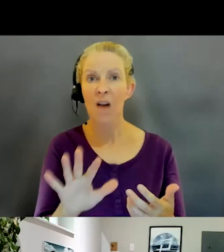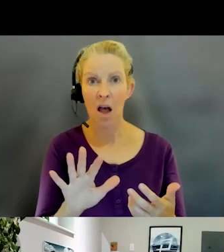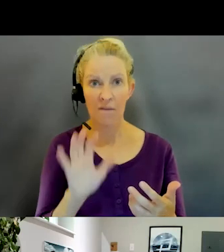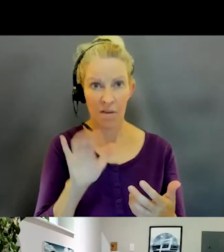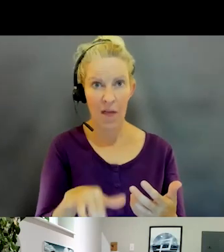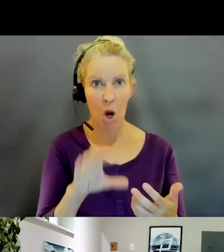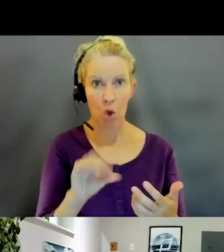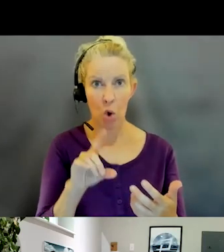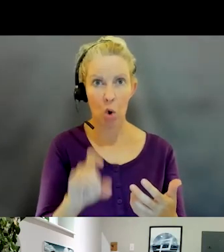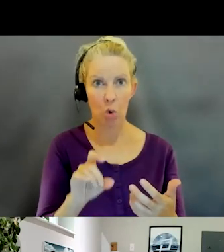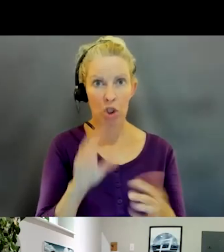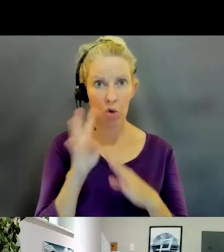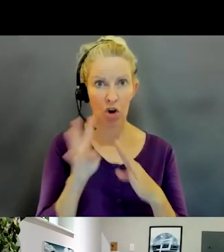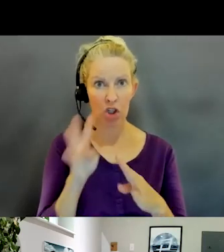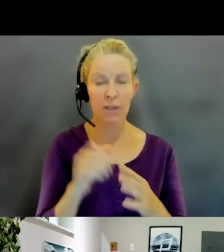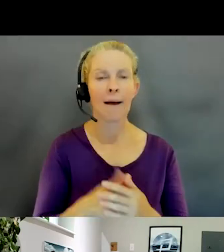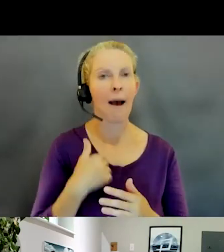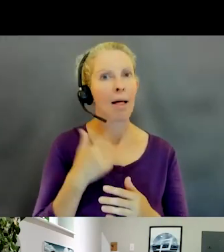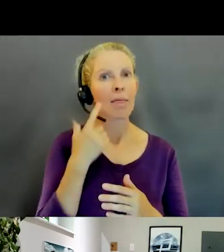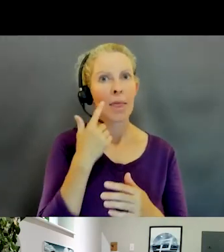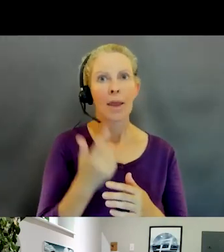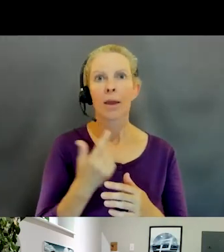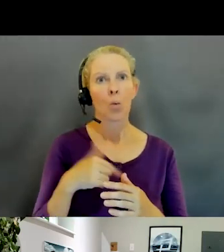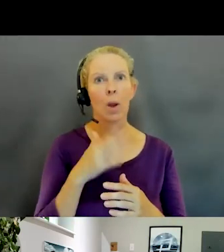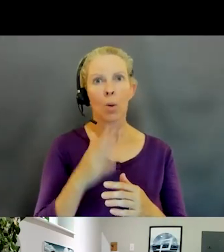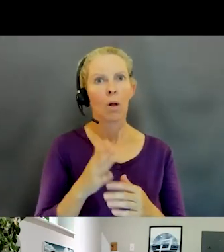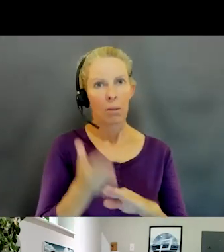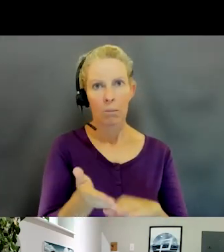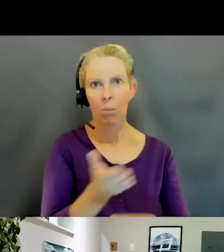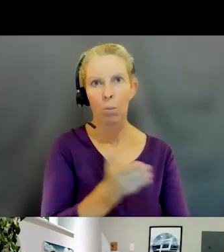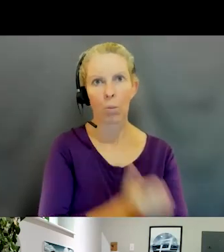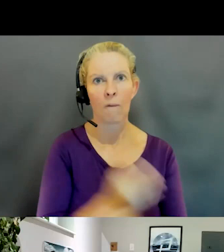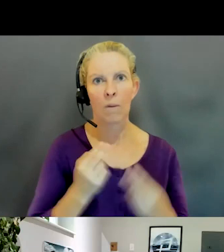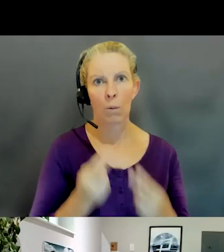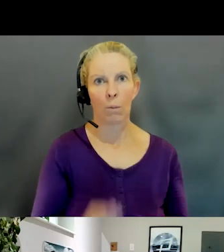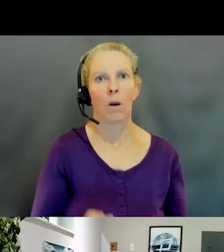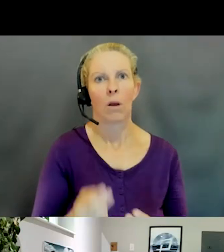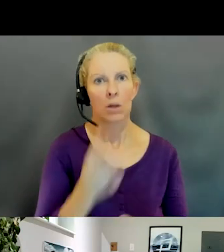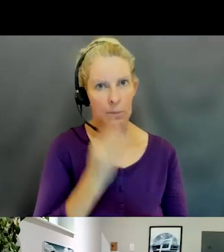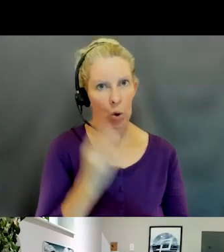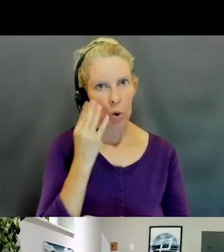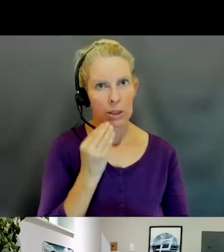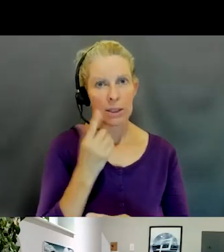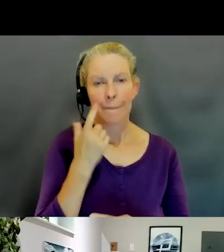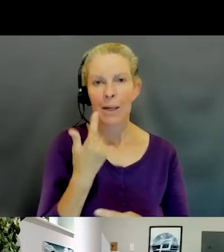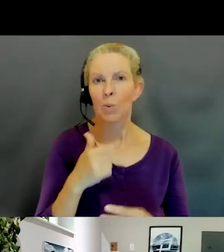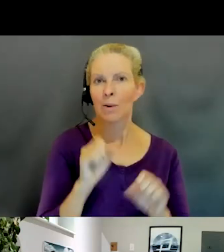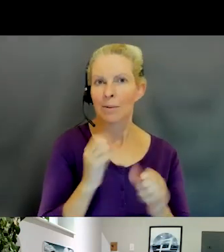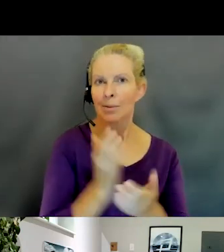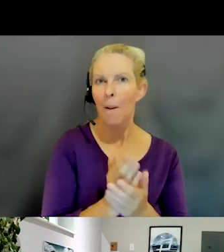think we are about to make a leap forward. Because we can stop. As you are asking, many